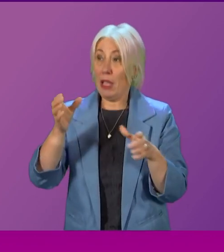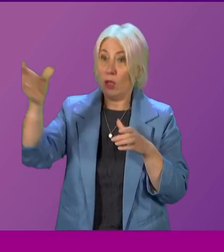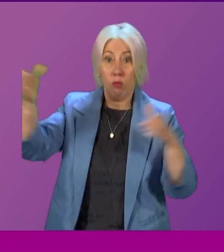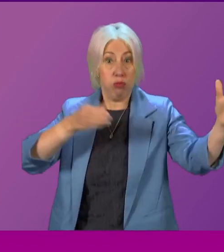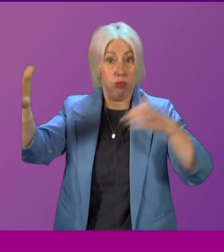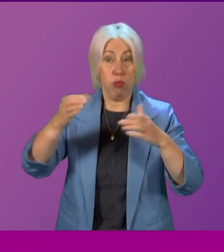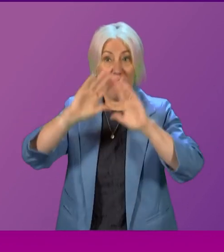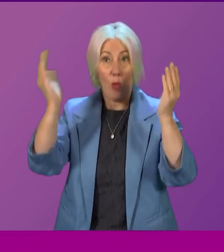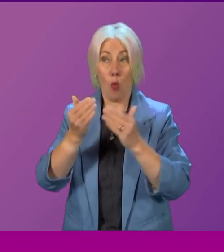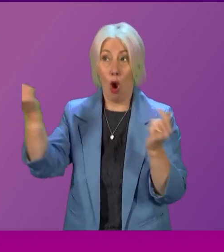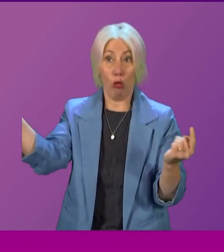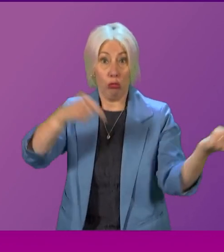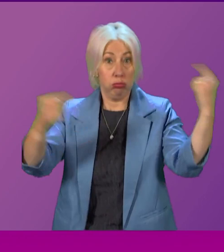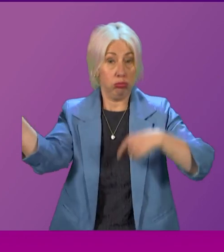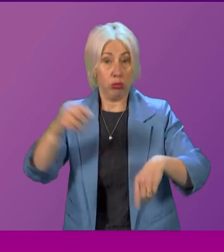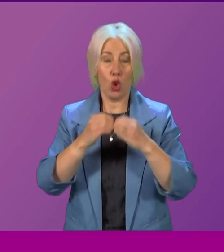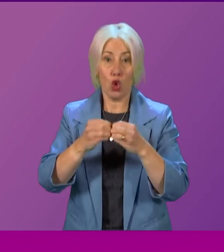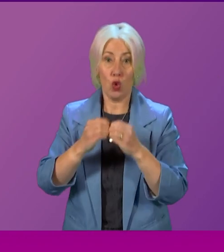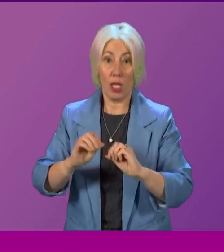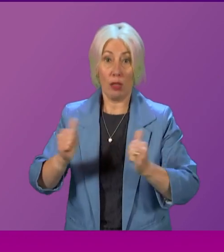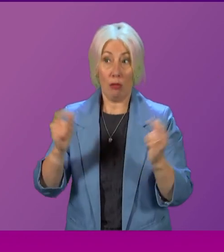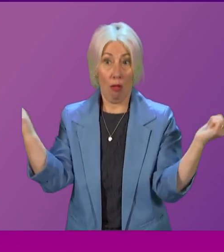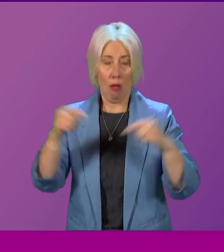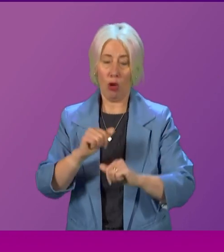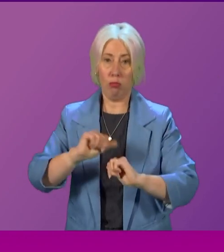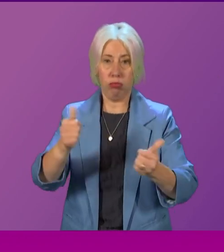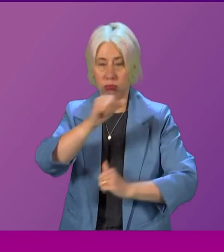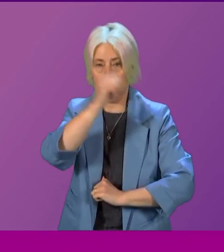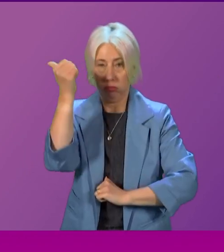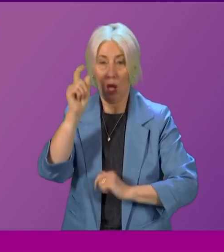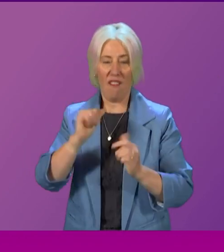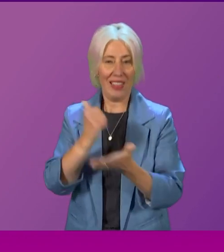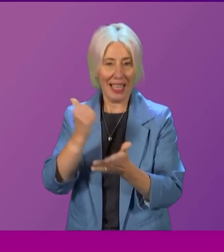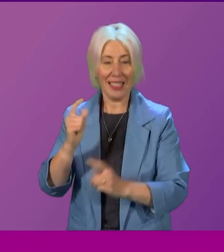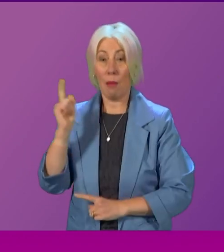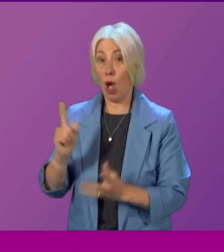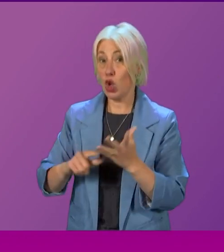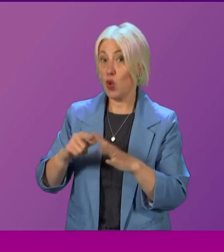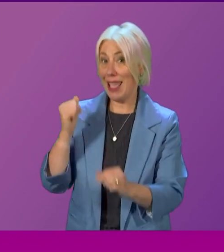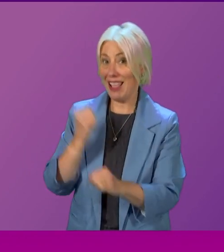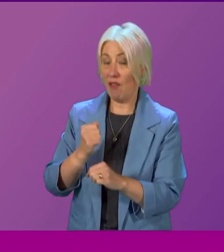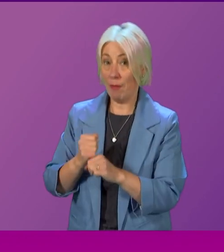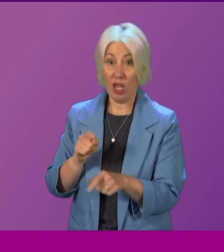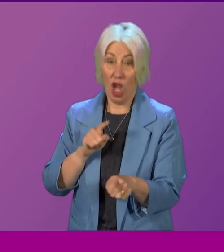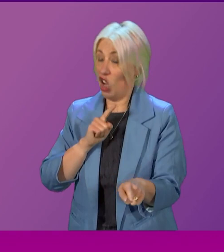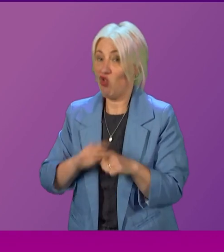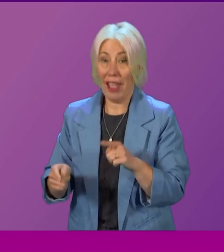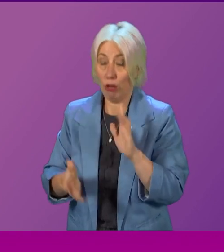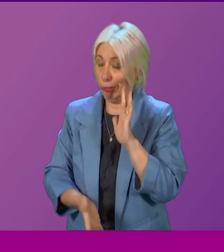around the world, and that should be welcomed. Unfortunately, the United Kingdom Government seems to be intent on jeopardising the internationalist